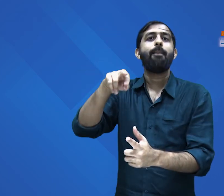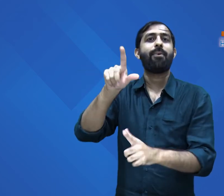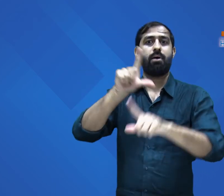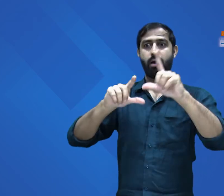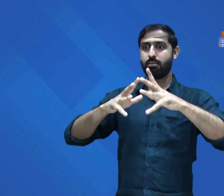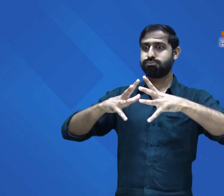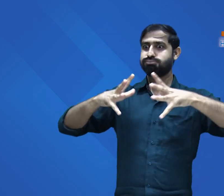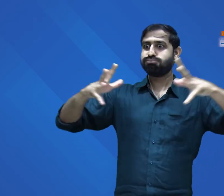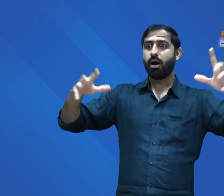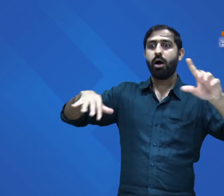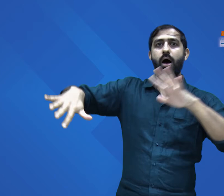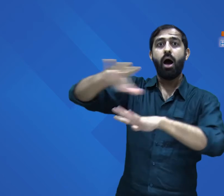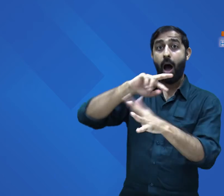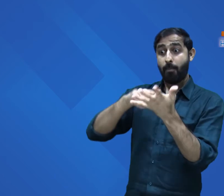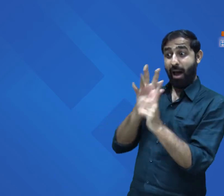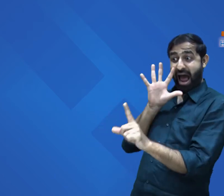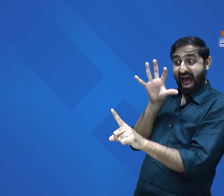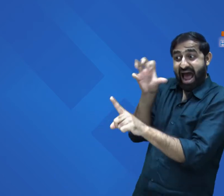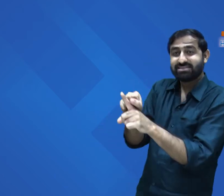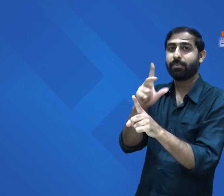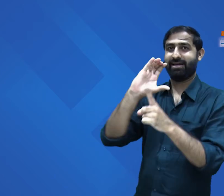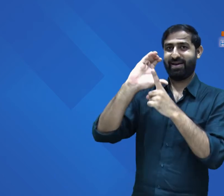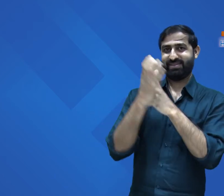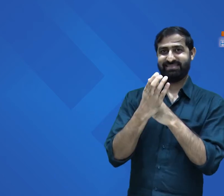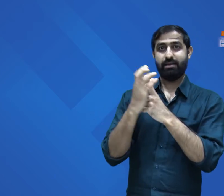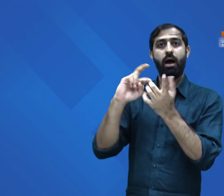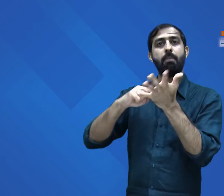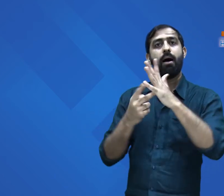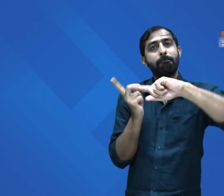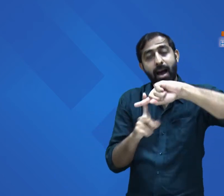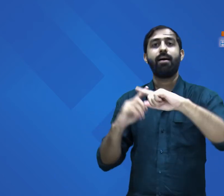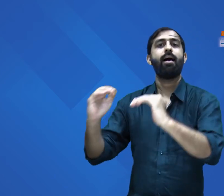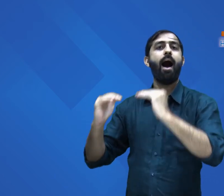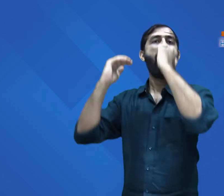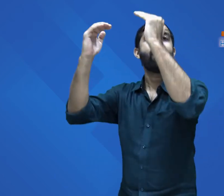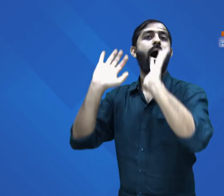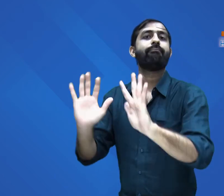This is how language is growing which reflects our changing lives, experience and culture.